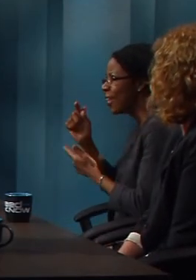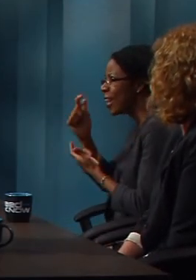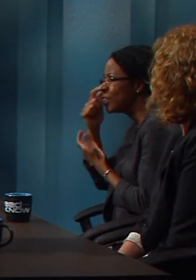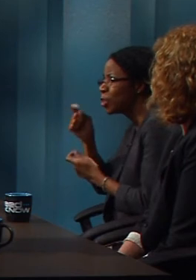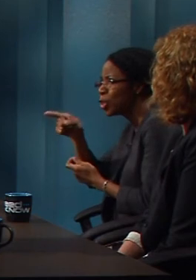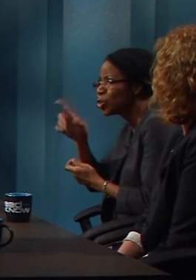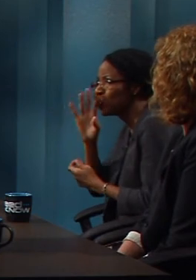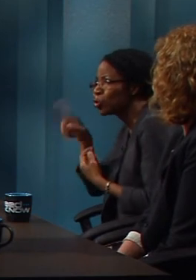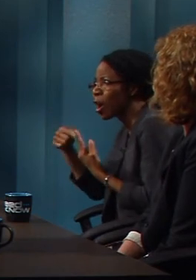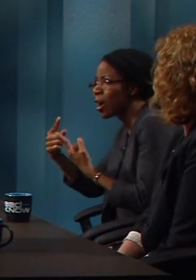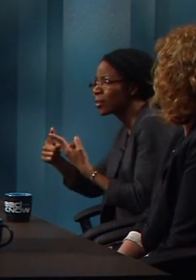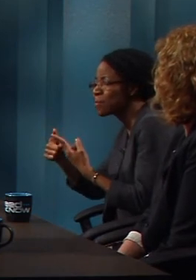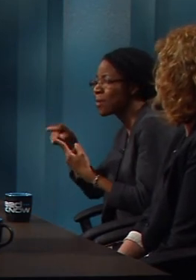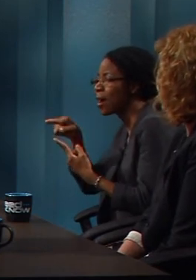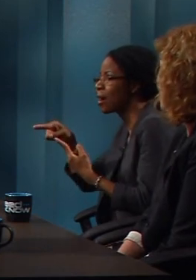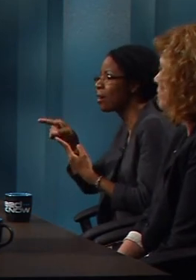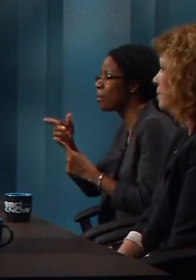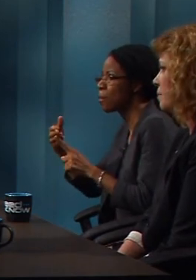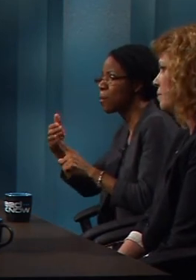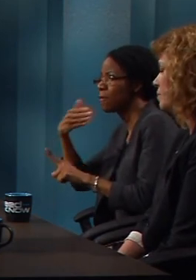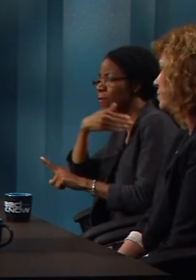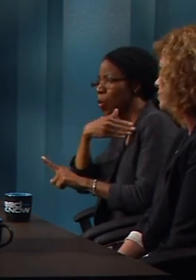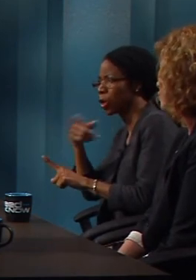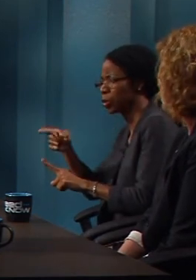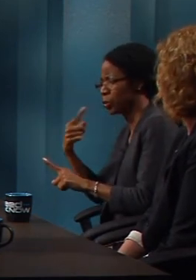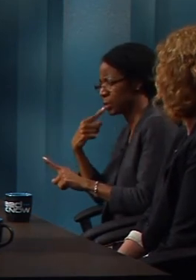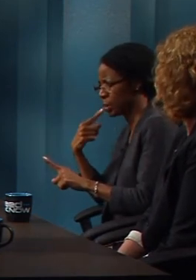INTERESTING BECAUSE YOU TALKED ABOUT...